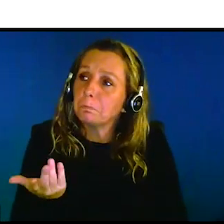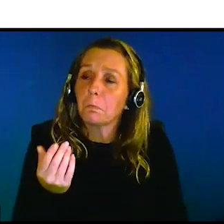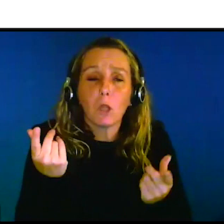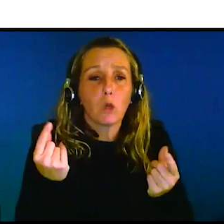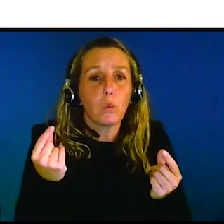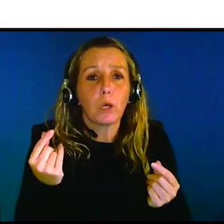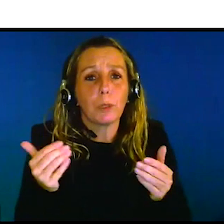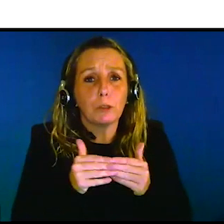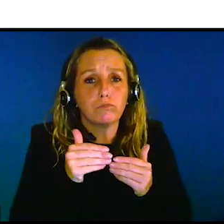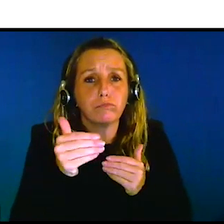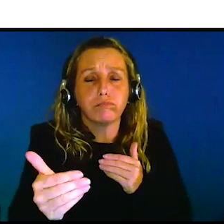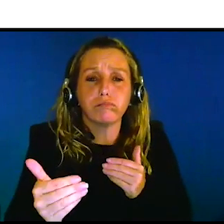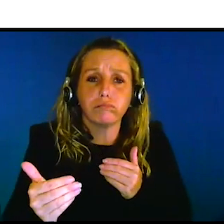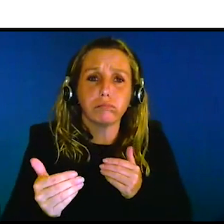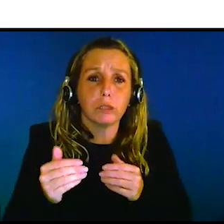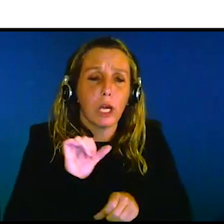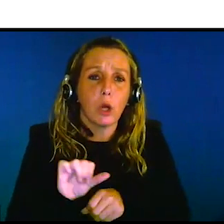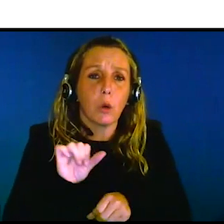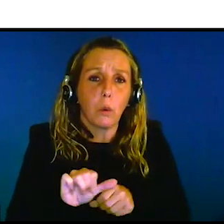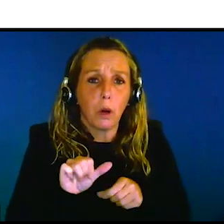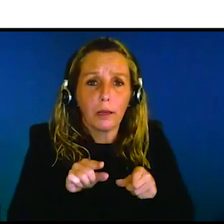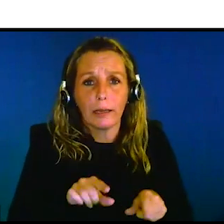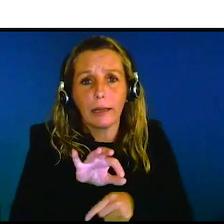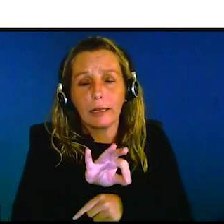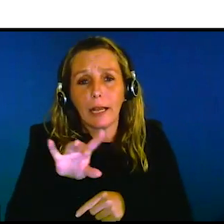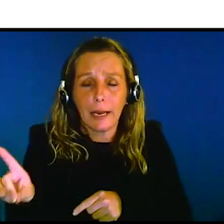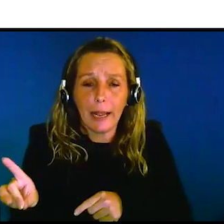our equity work in 1988 and our broader